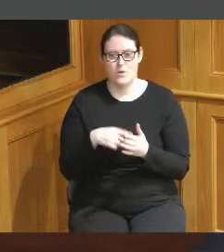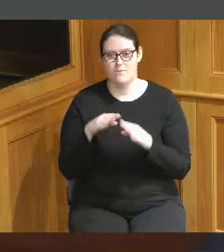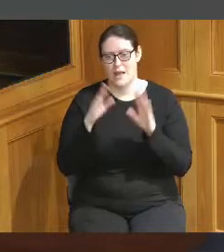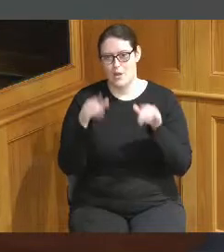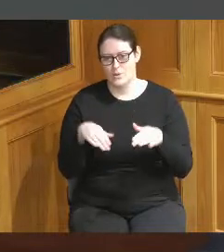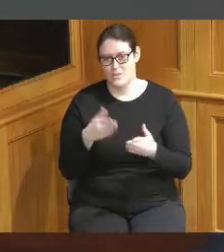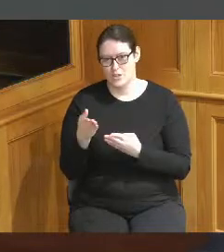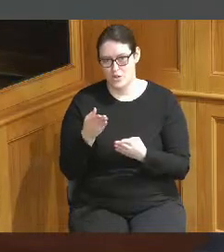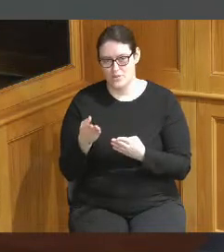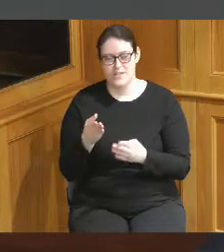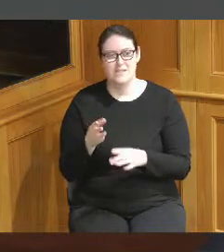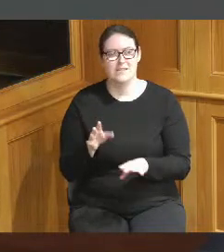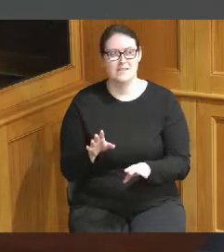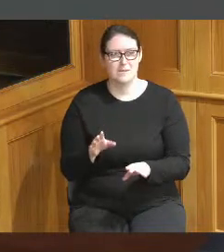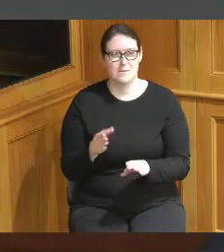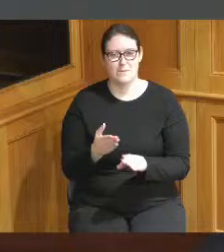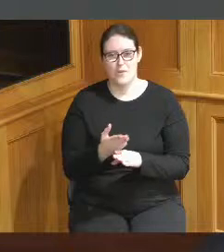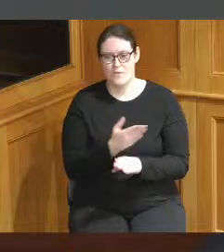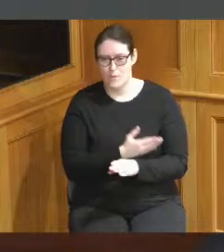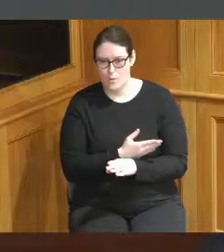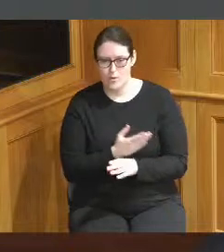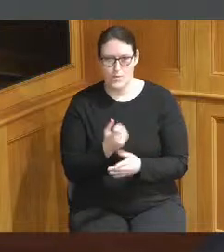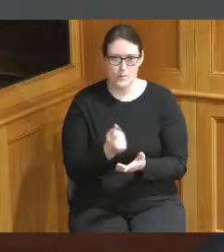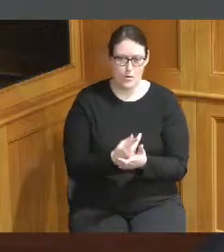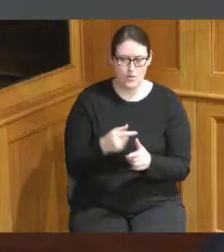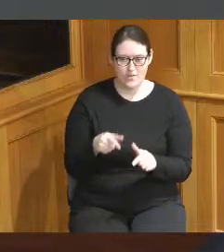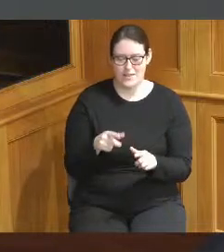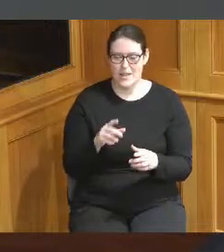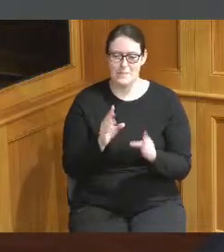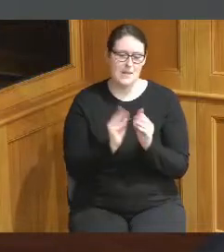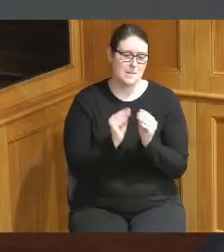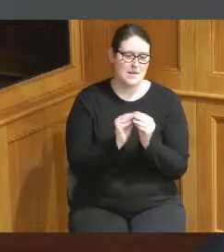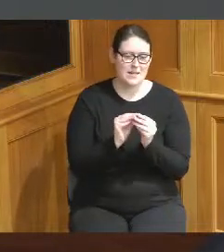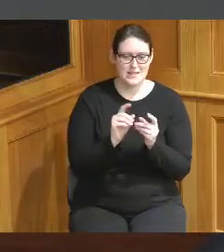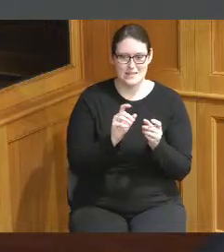been on the bus he ever this bus is great if only it had something for people with disabilities to